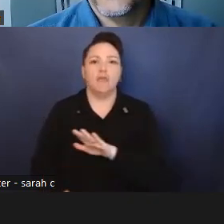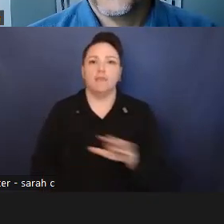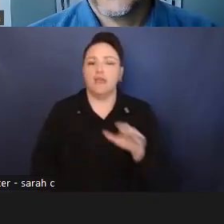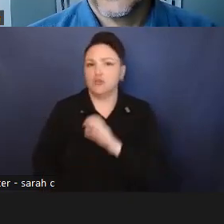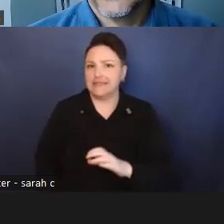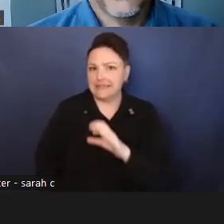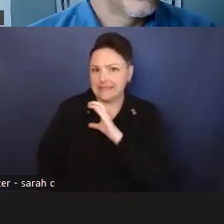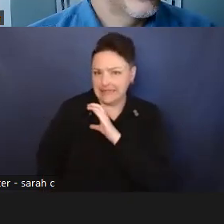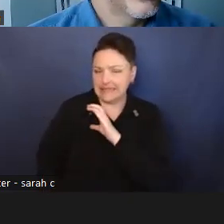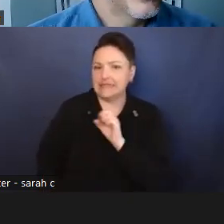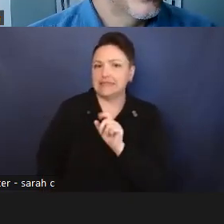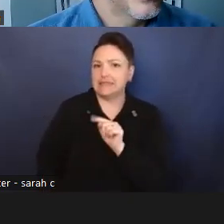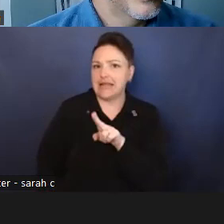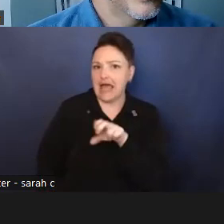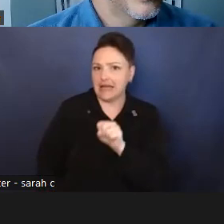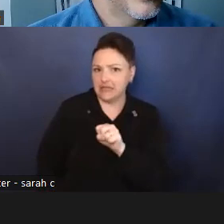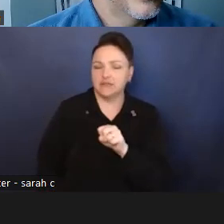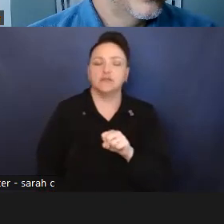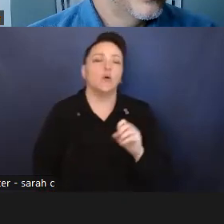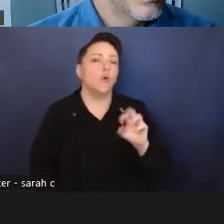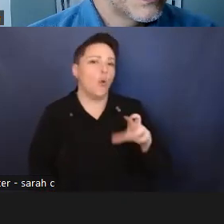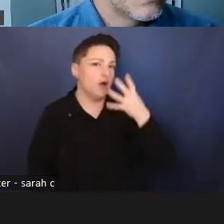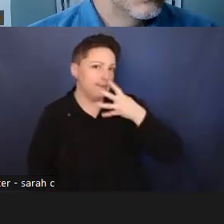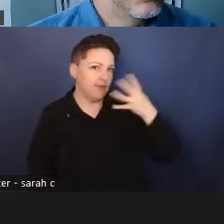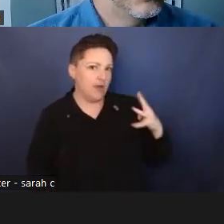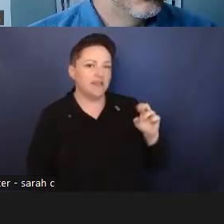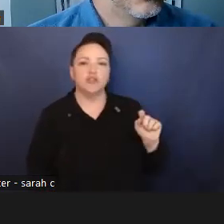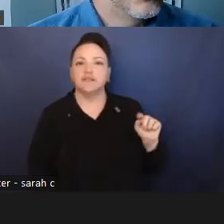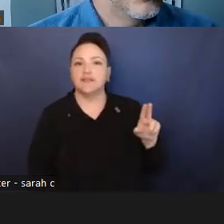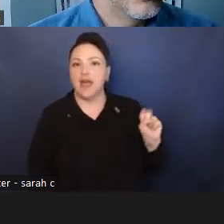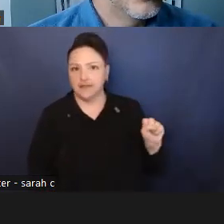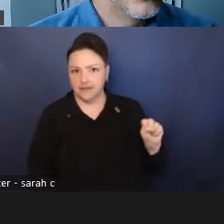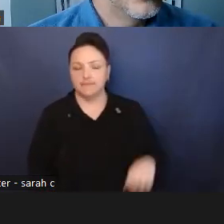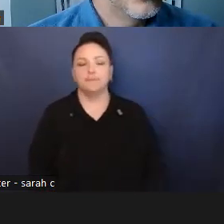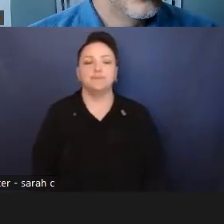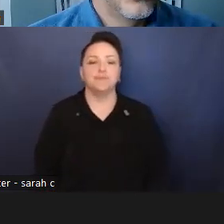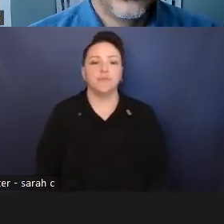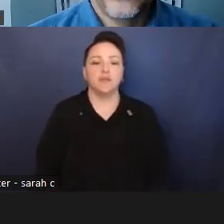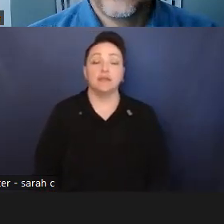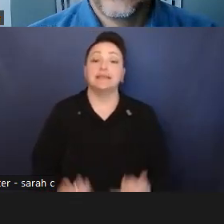week we'll have some of our first design sessions specifically for the ONE system but we did want